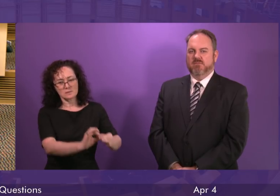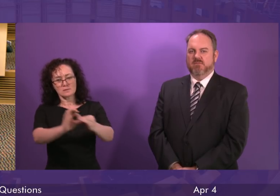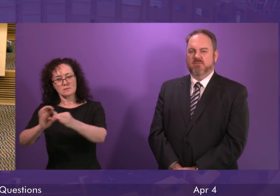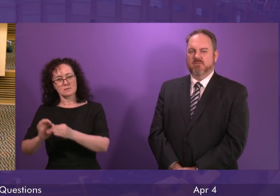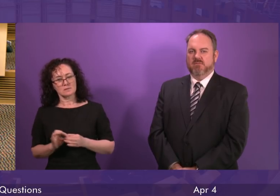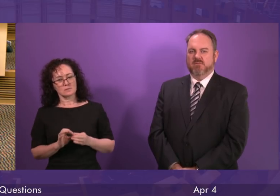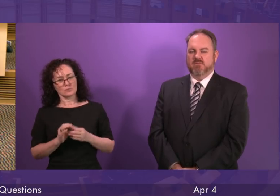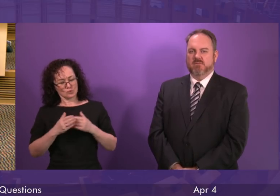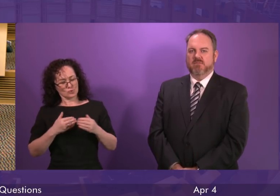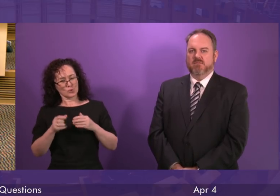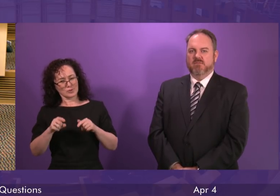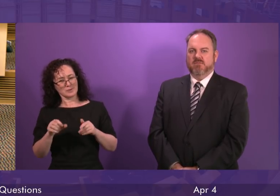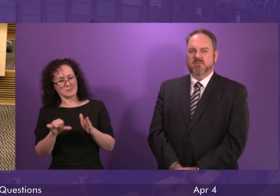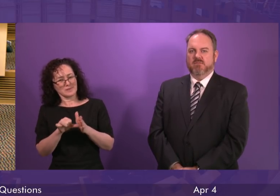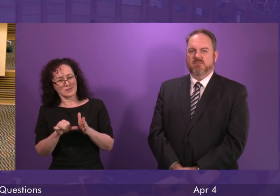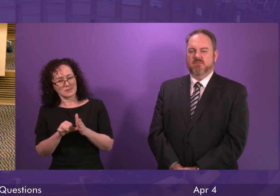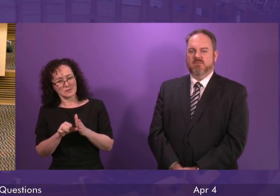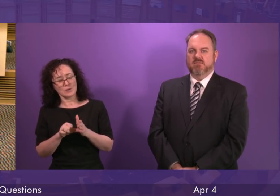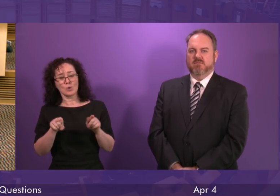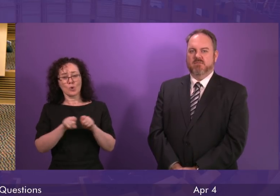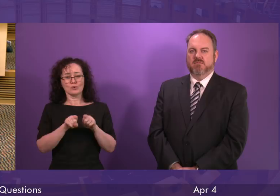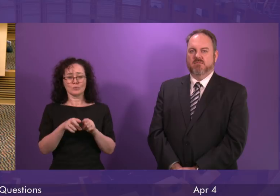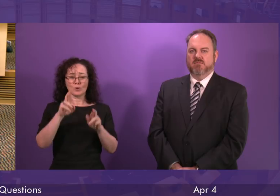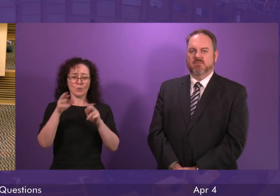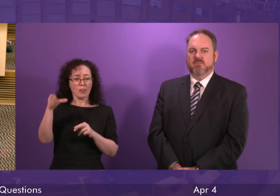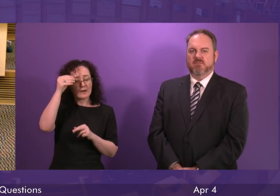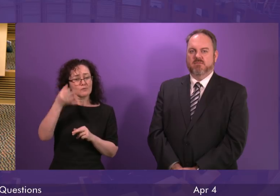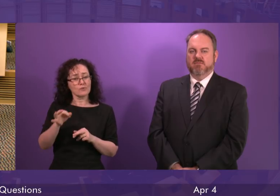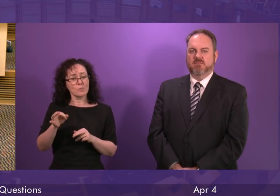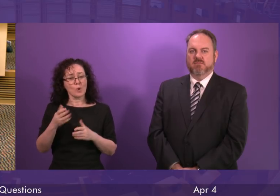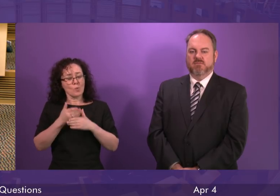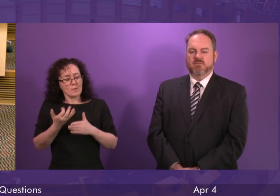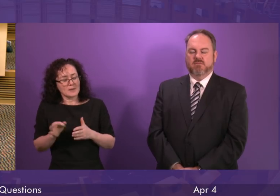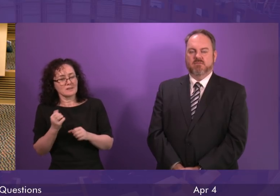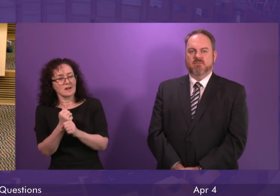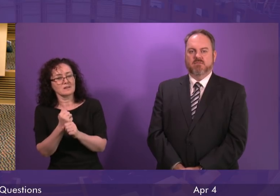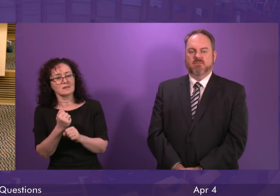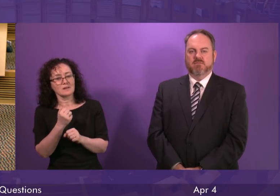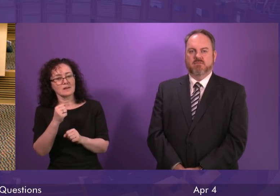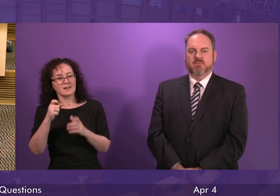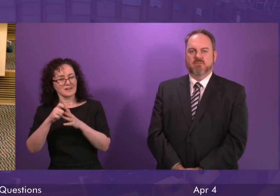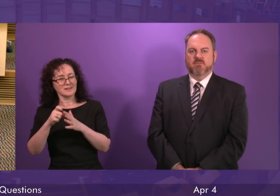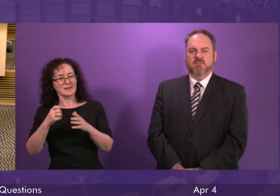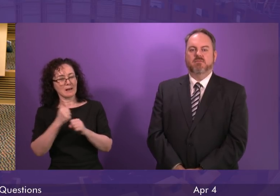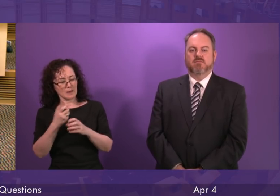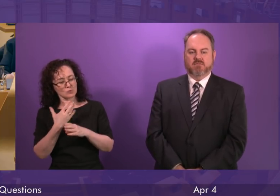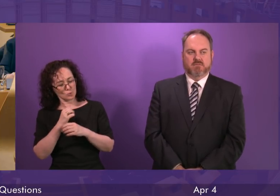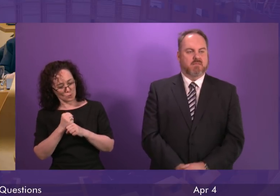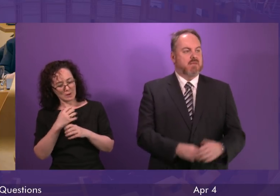expert group that is being established will learn from the Dundee and Glasgow work on drug deaths to help to inform our continued efforts to tackle the issue.